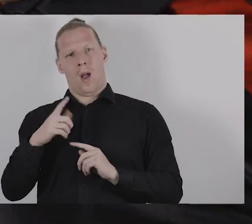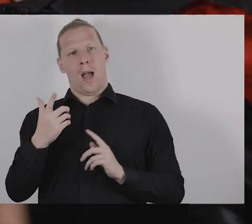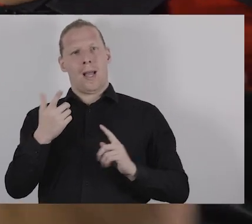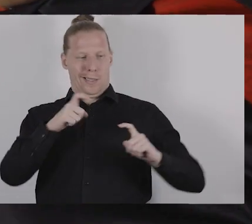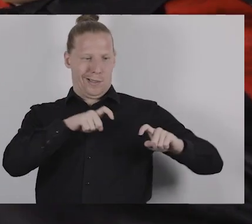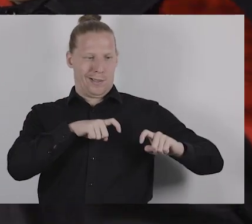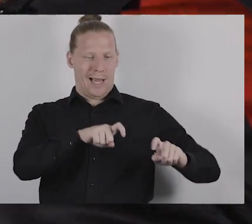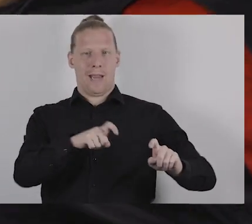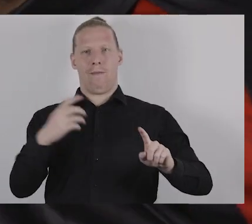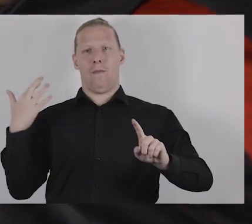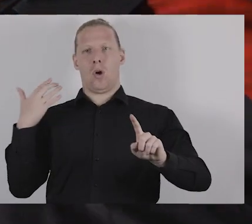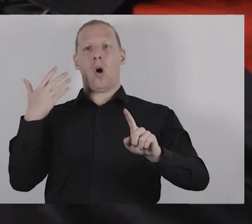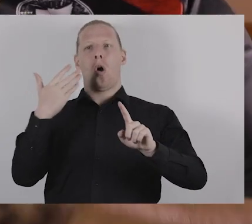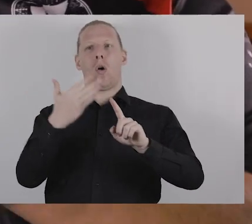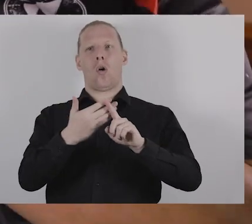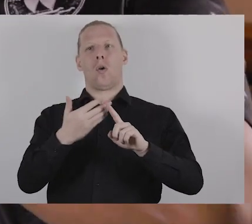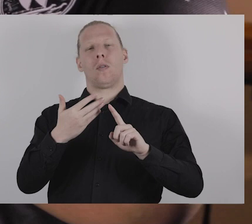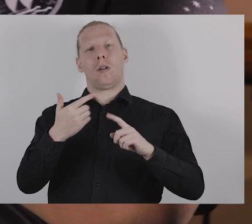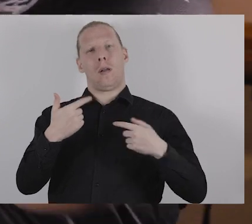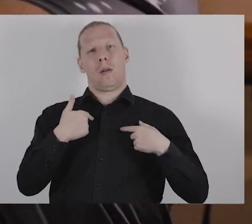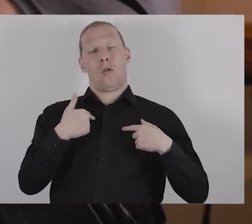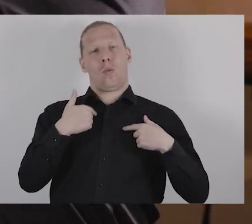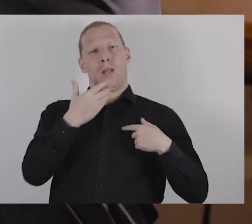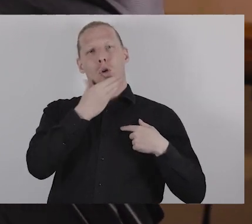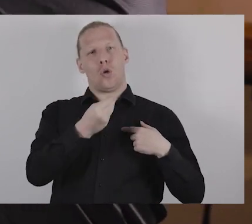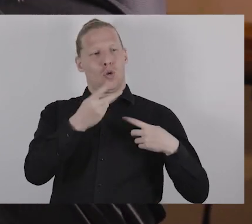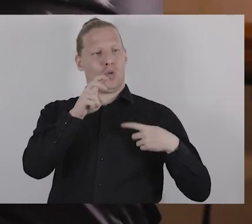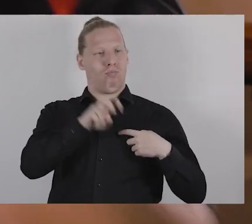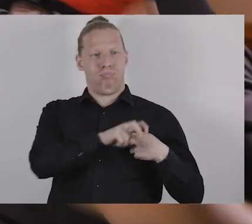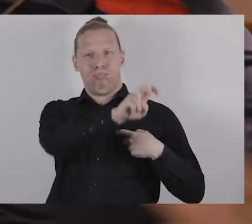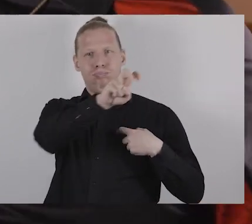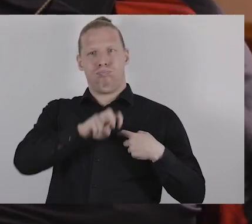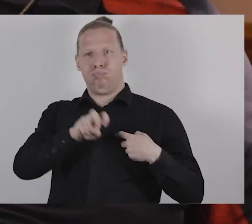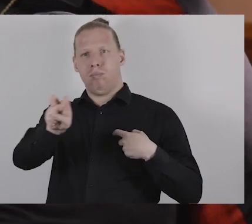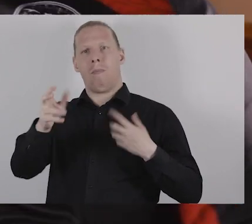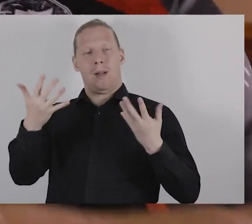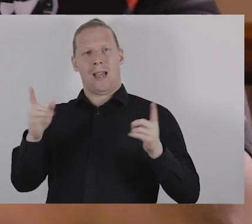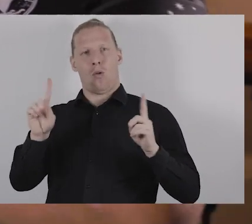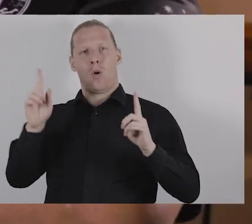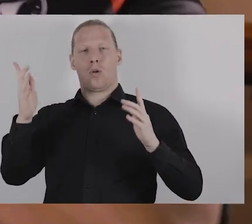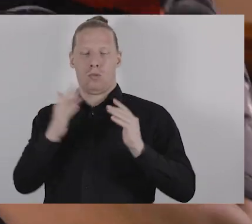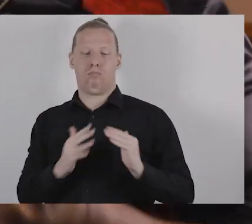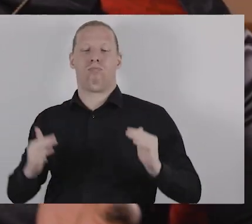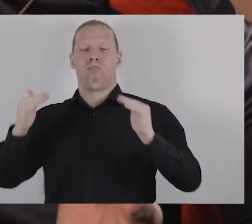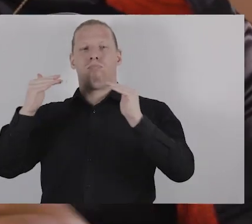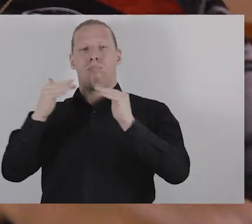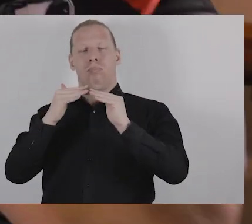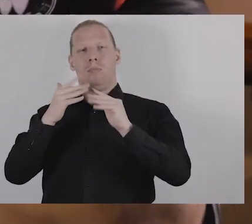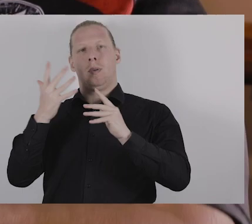cos it's been here for so long. We've done so much voyaging since it was here. Now it's come to bring back that kōrero,